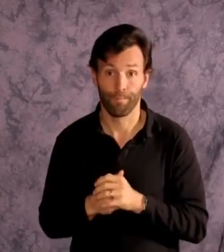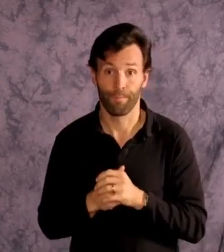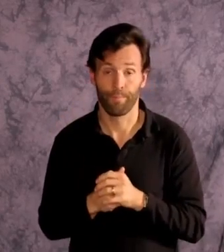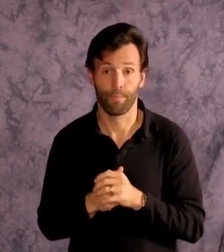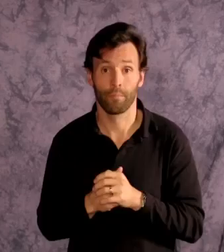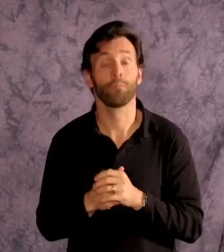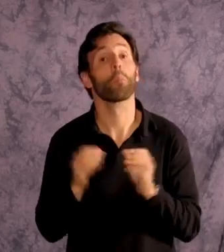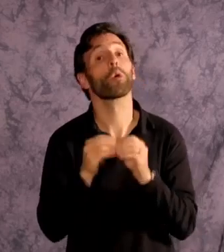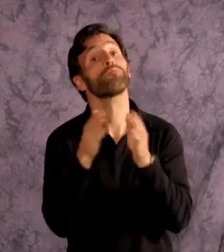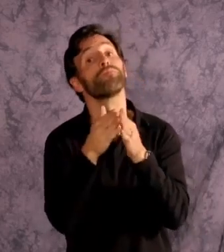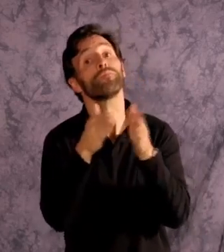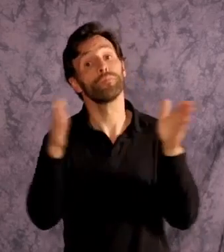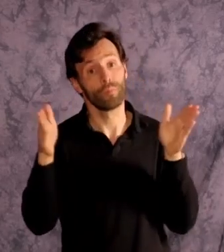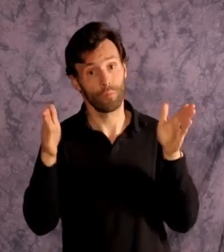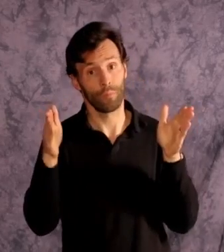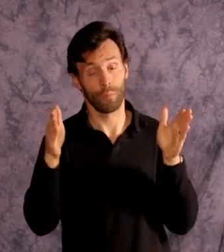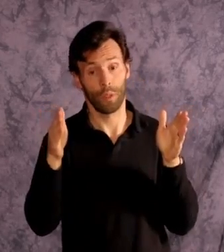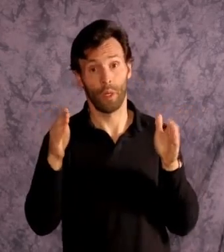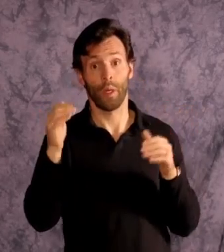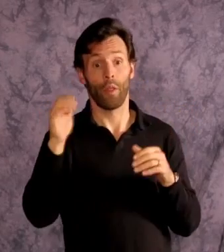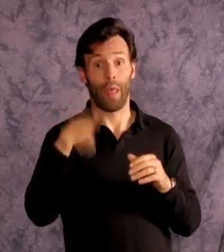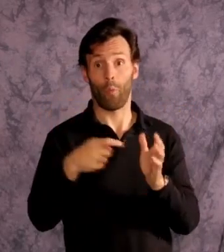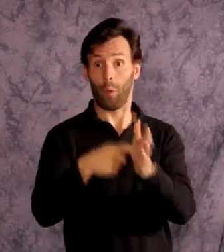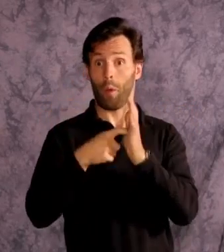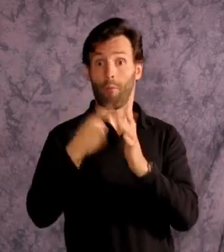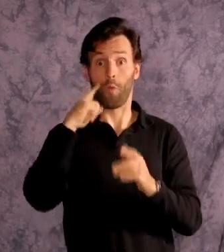but a student at St. Thomas couldn't.